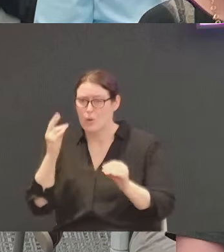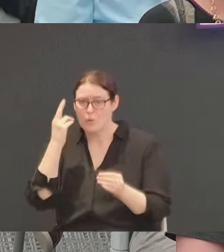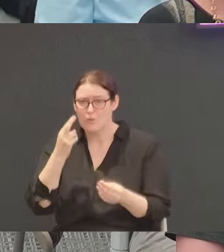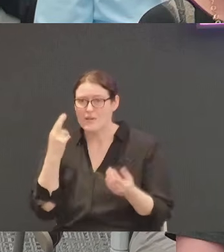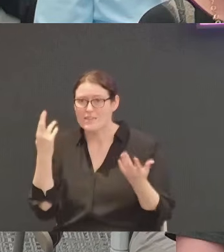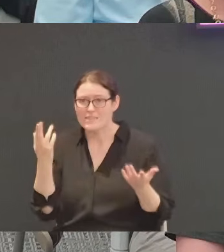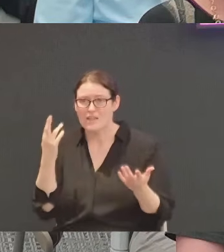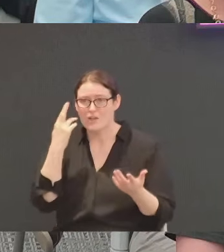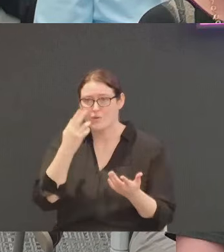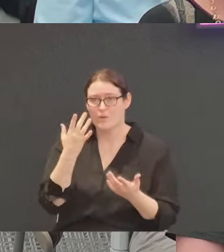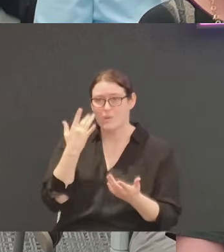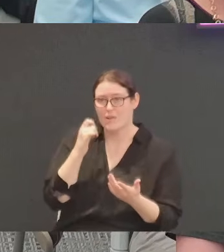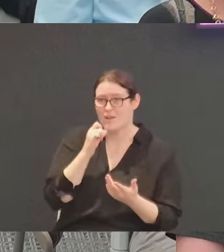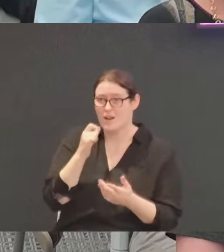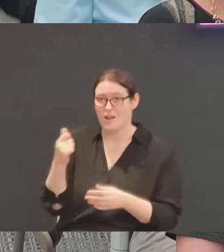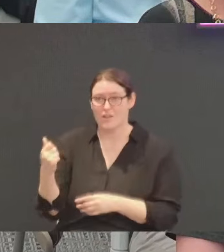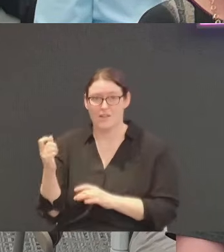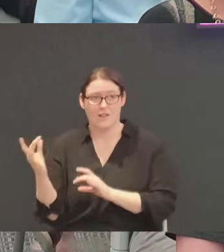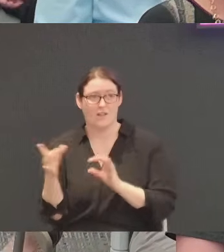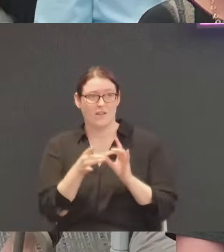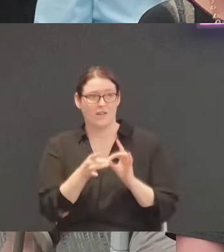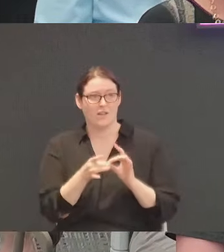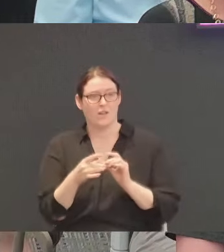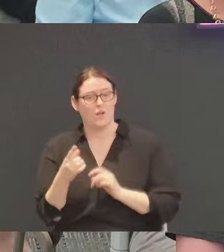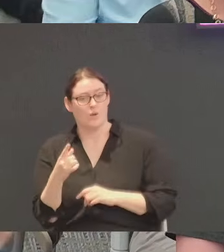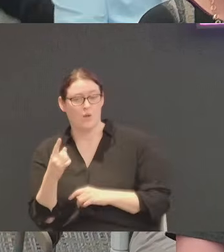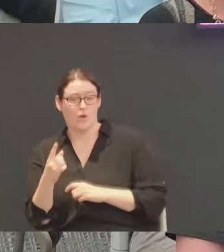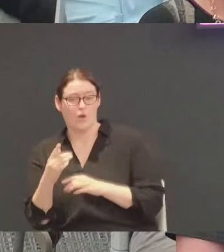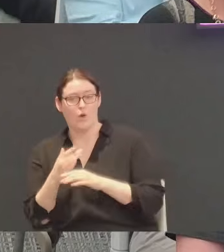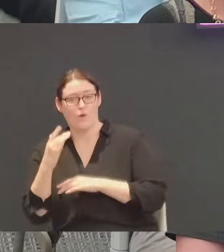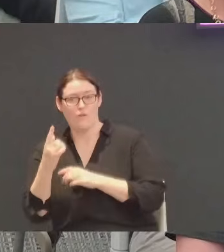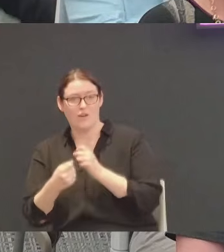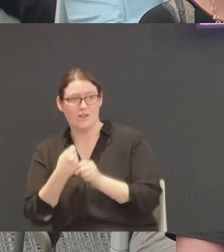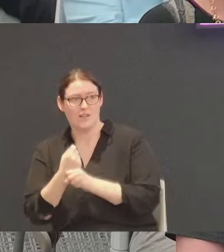why they're not giving them back, oh, they're here for a year, over a year. Cuz they won't give them